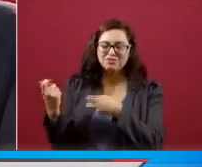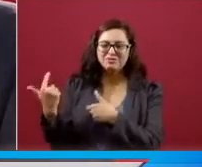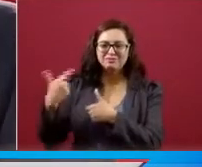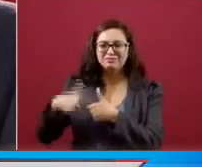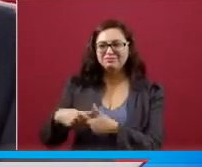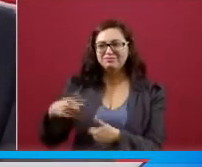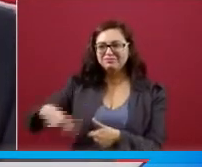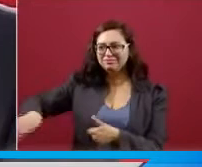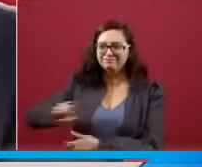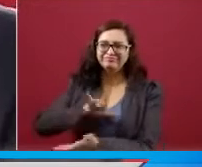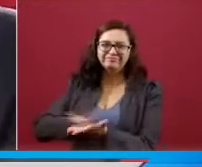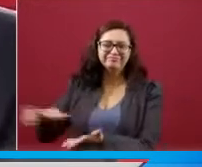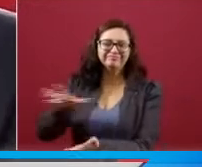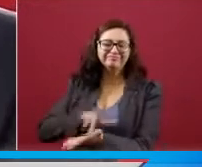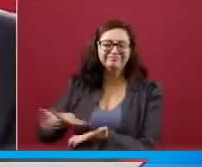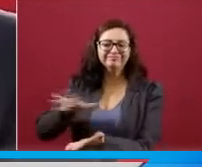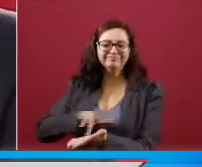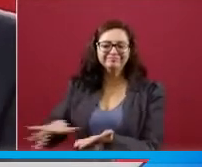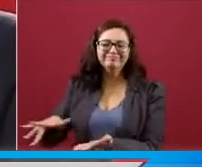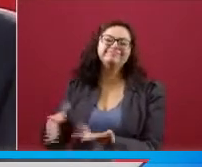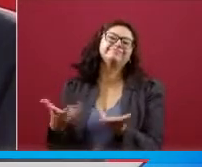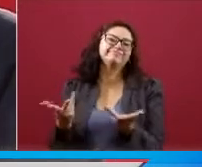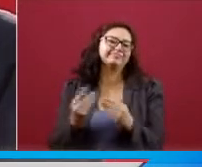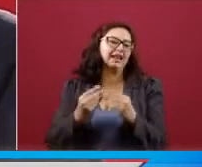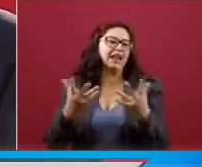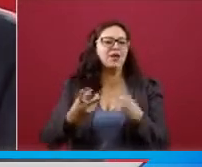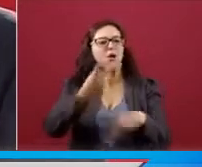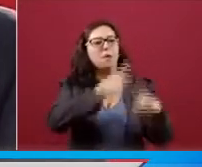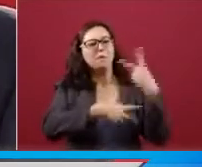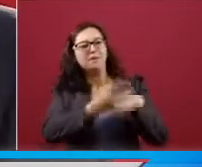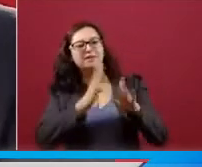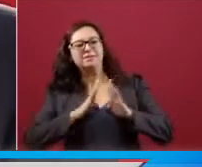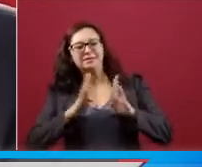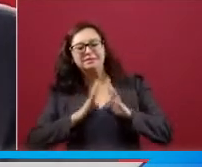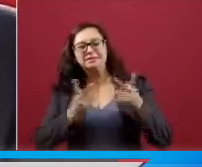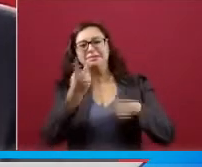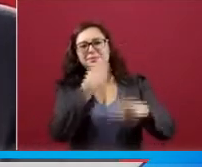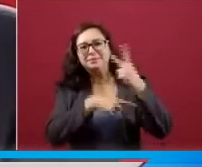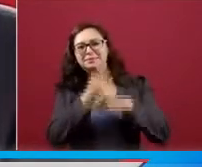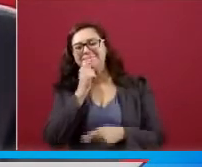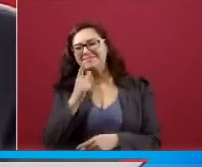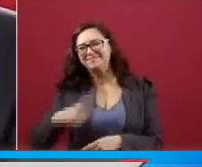however will continue to monitor and will be in contact with people President Andres Manuel Lopez Obrador